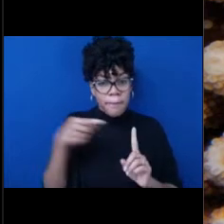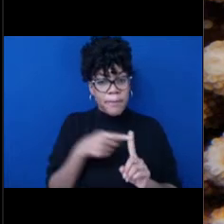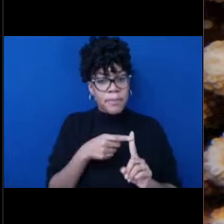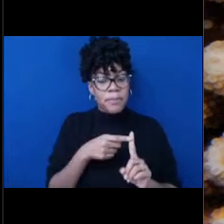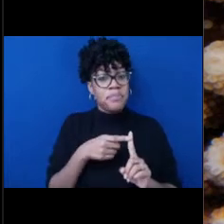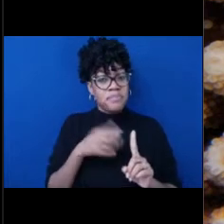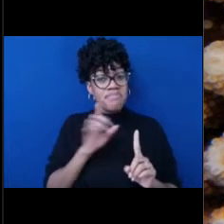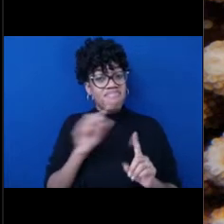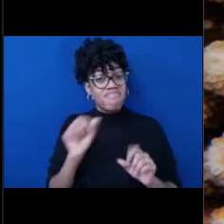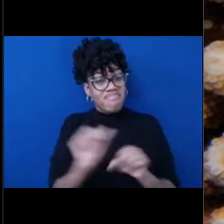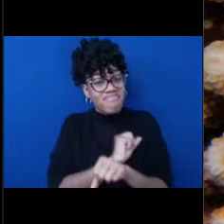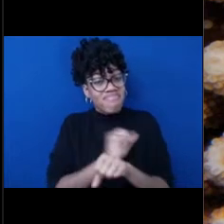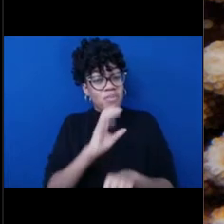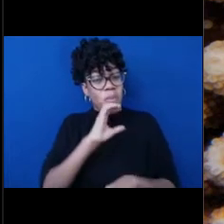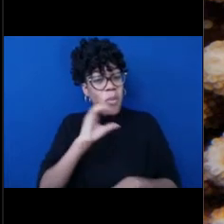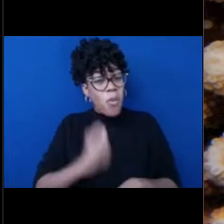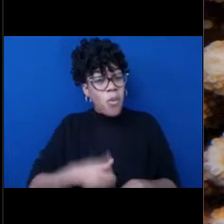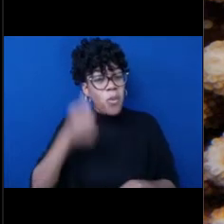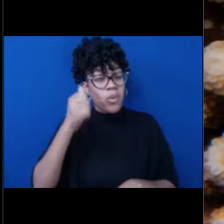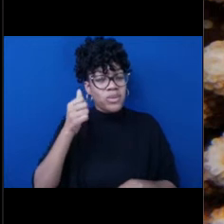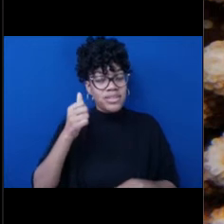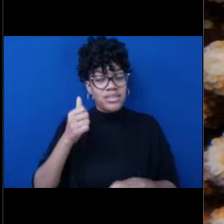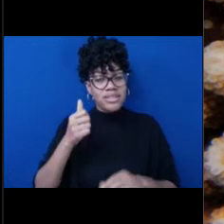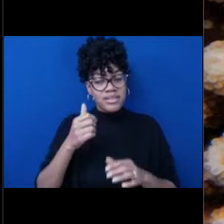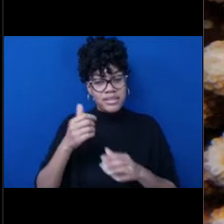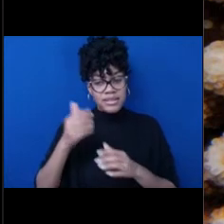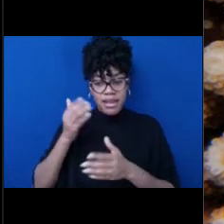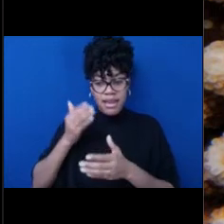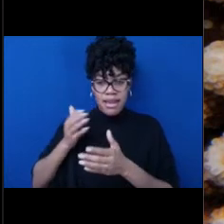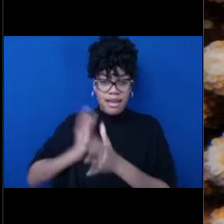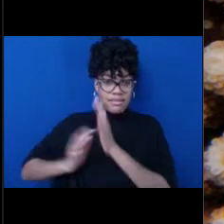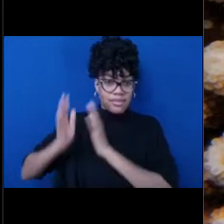is the oldest ancestor of the Native Hawaiian people.